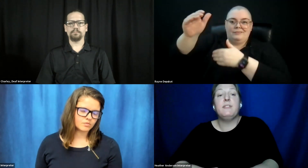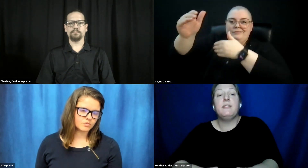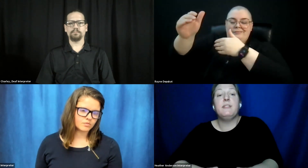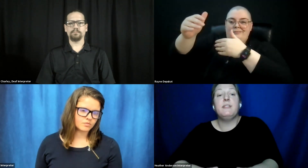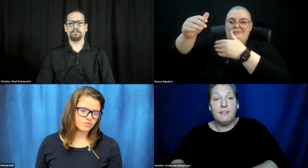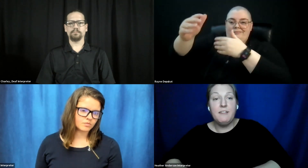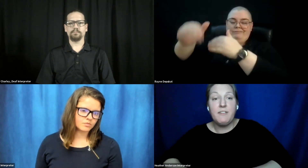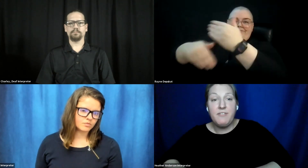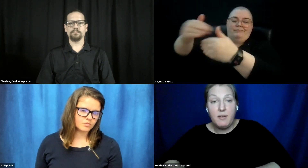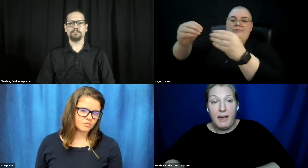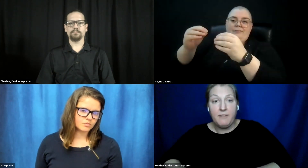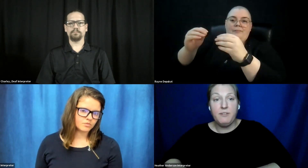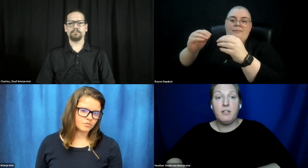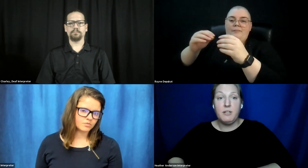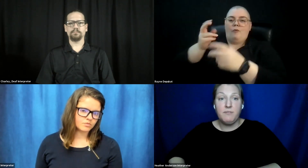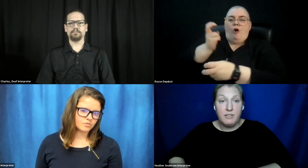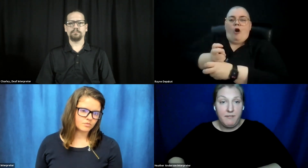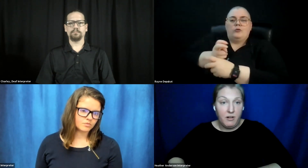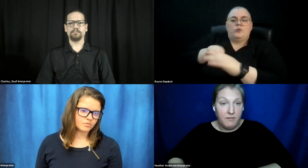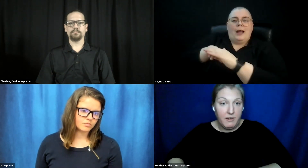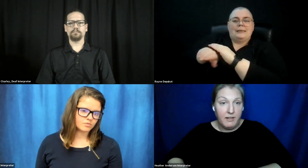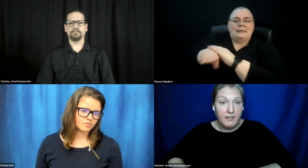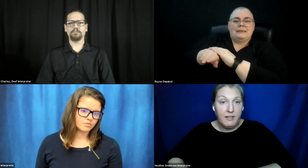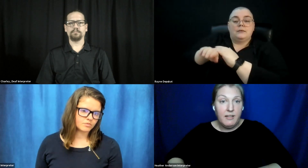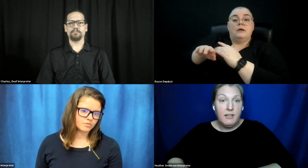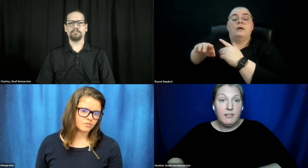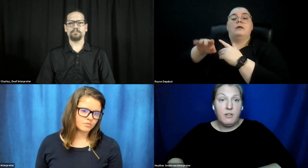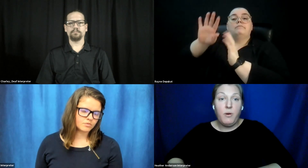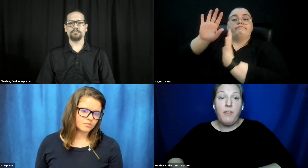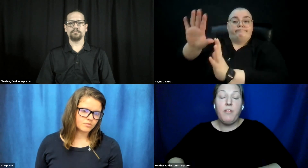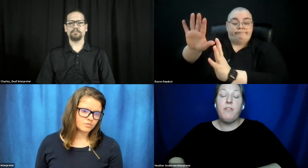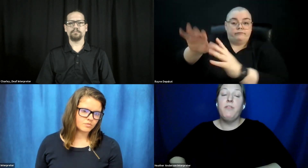And then we have. Secondly, leaving feedback for the Commission for the Deaf and hard of hearing.